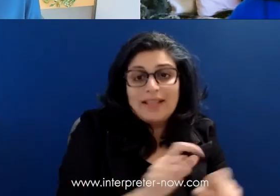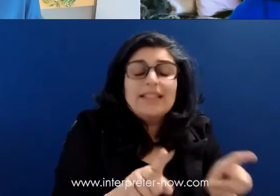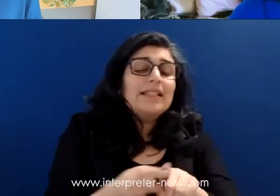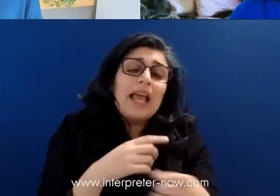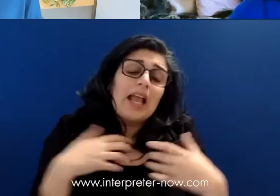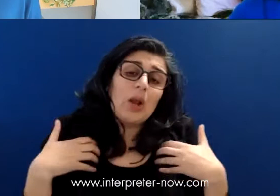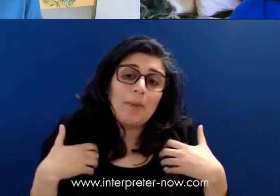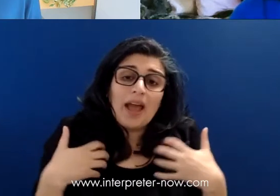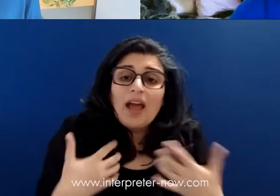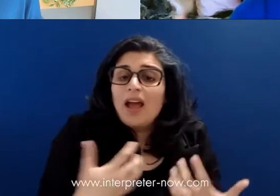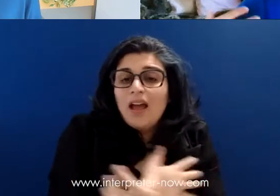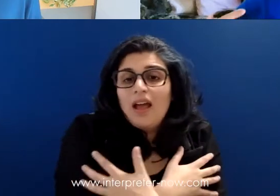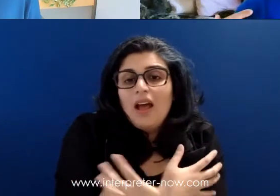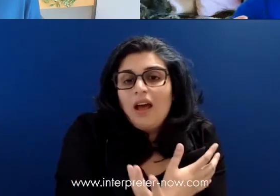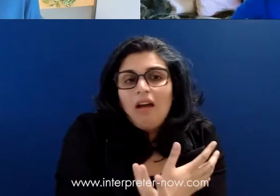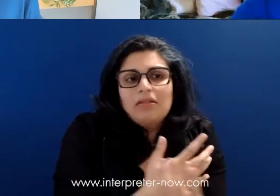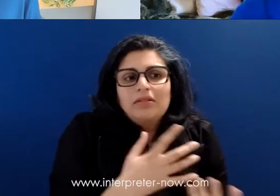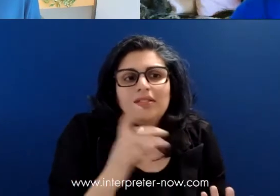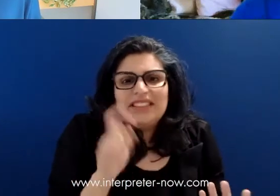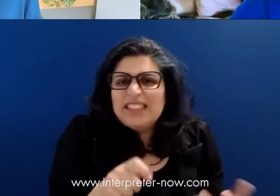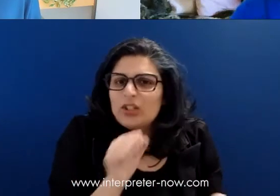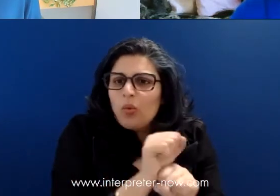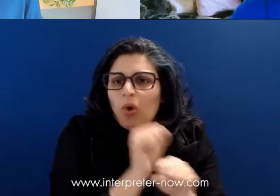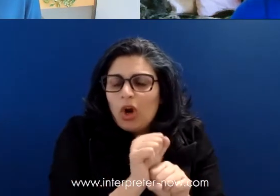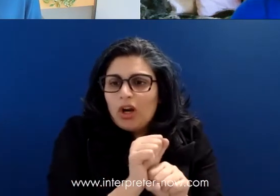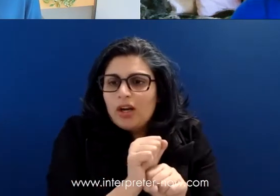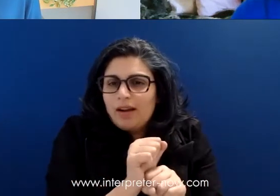something, they need to work – we need to work as humans.